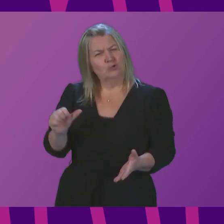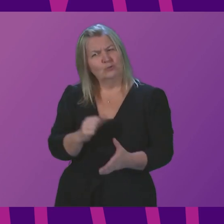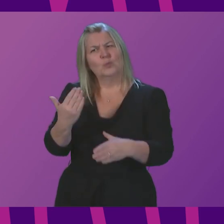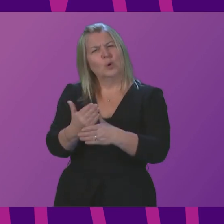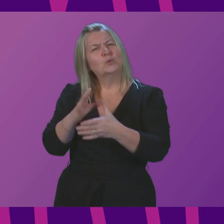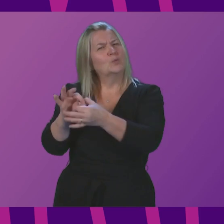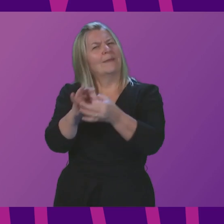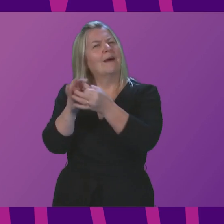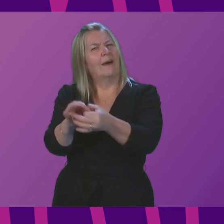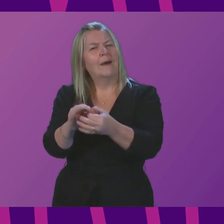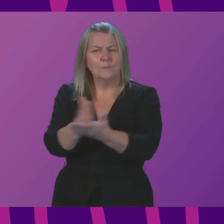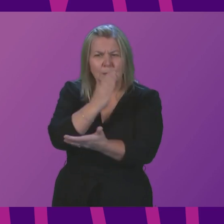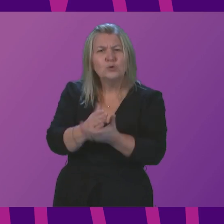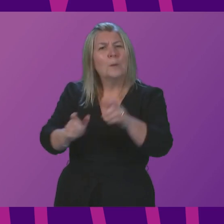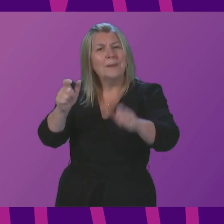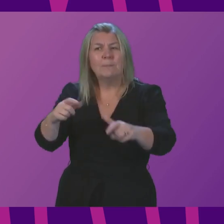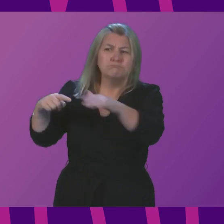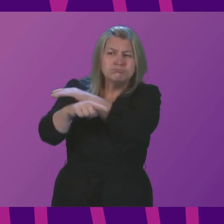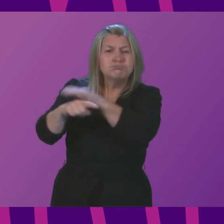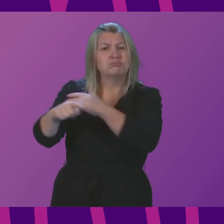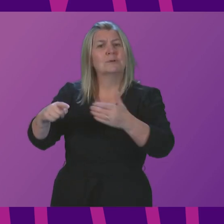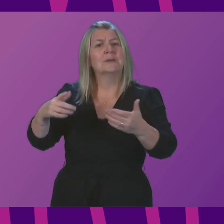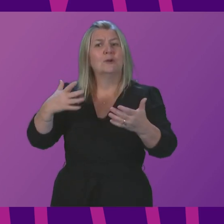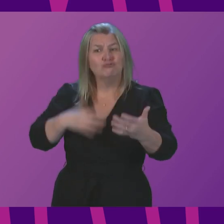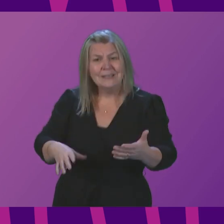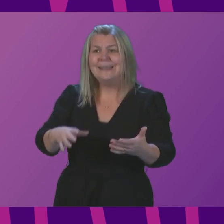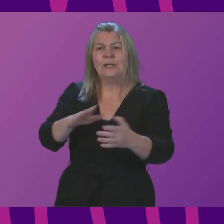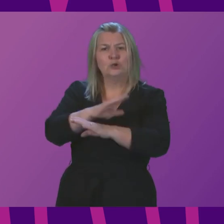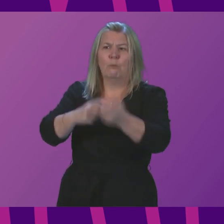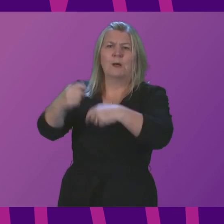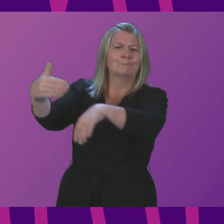refuge get protection from exploitation rather than punishment or criminalisation. They need